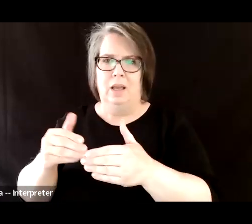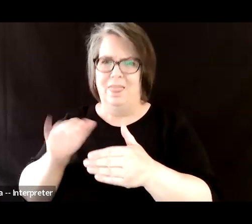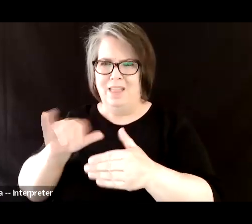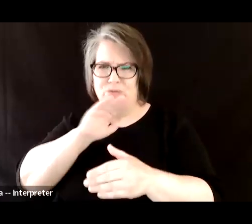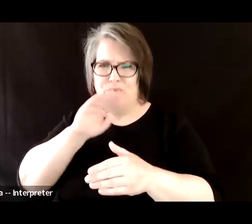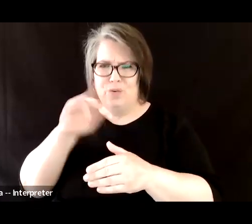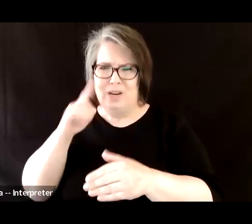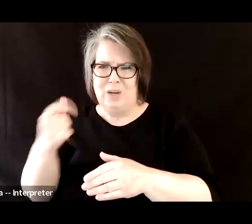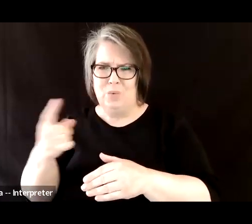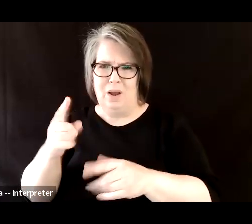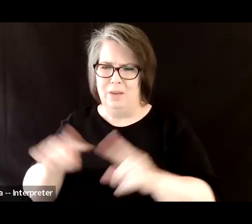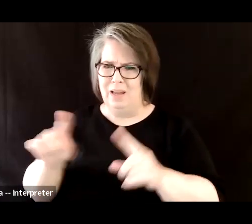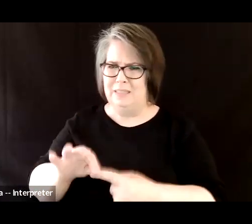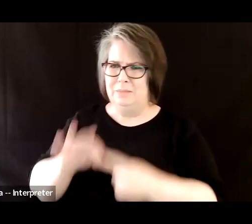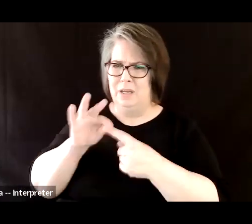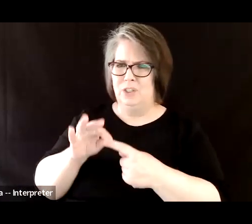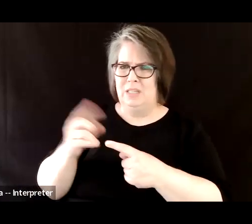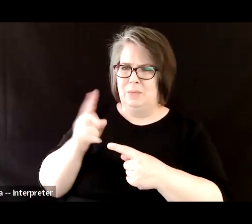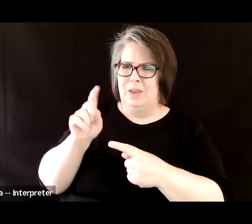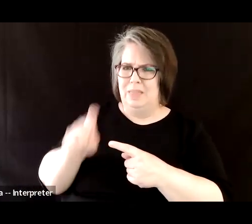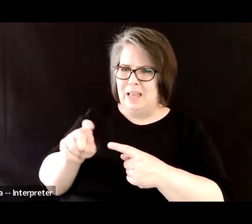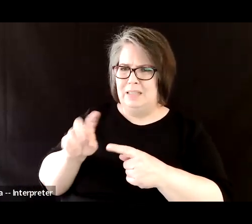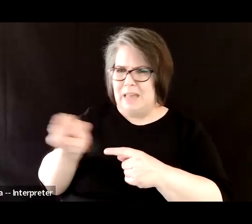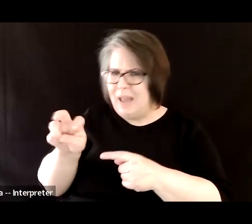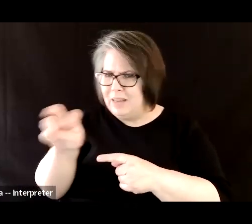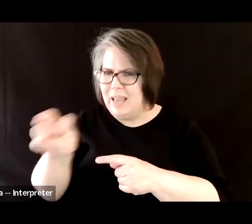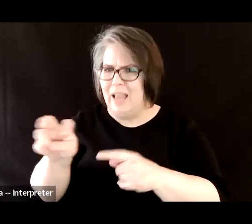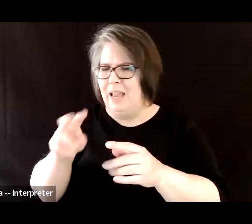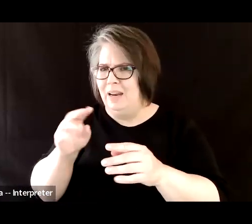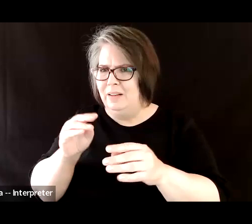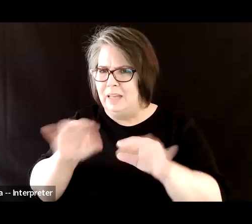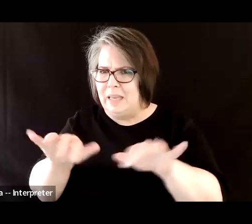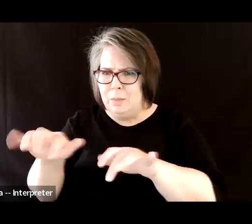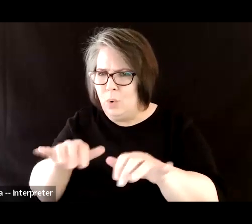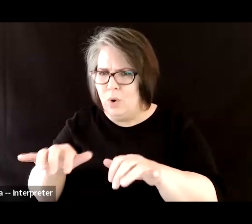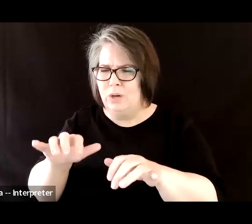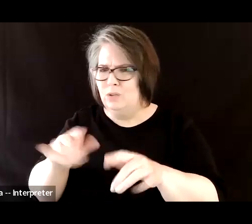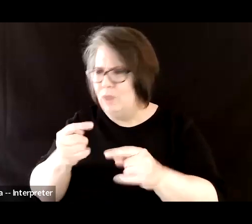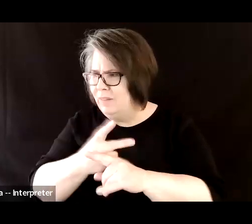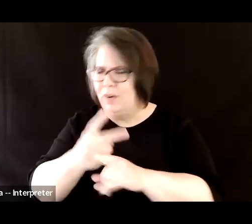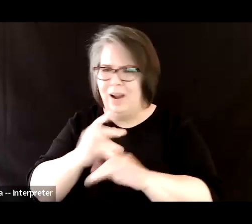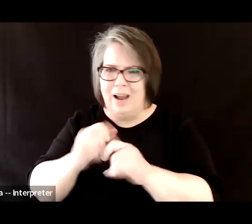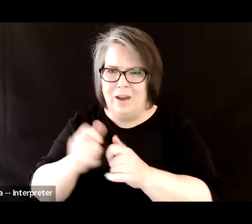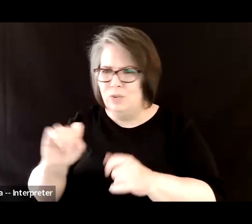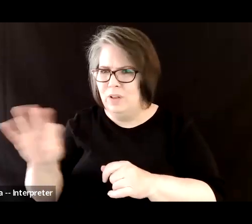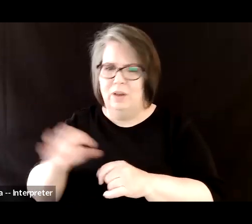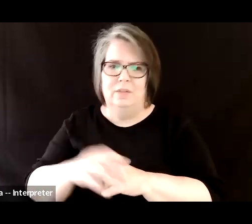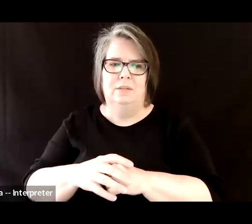someone that may need to navigate via keyboard navigation to try Internet off. So that's one other thing to